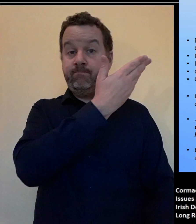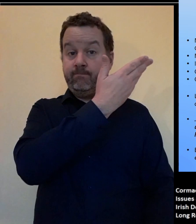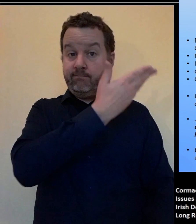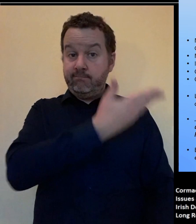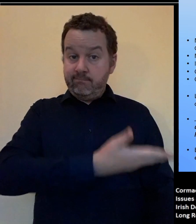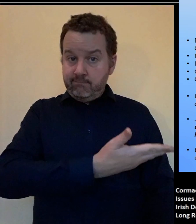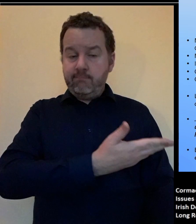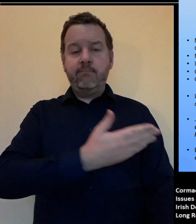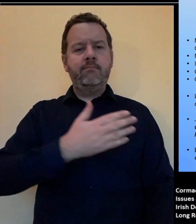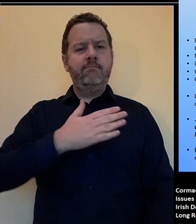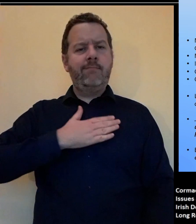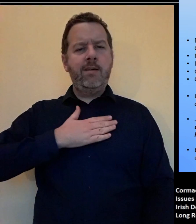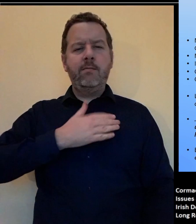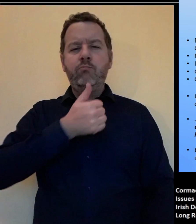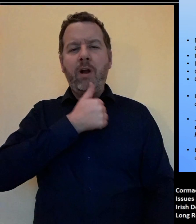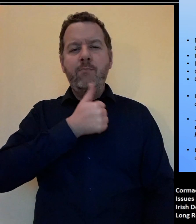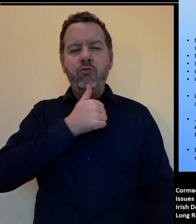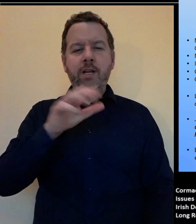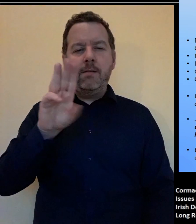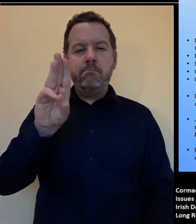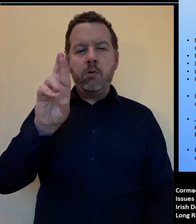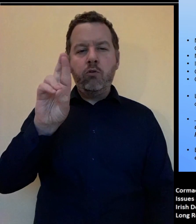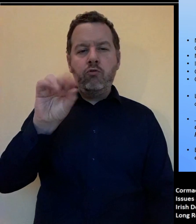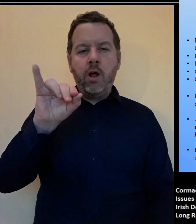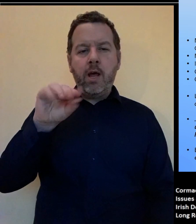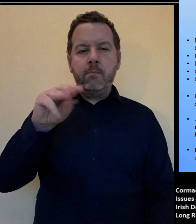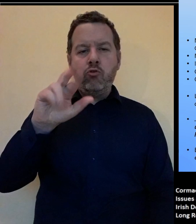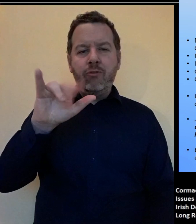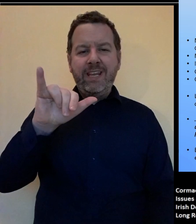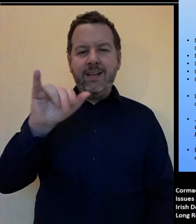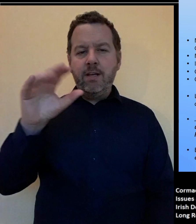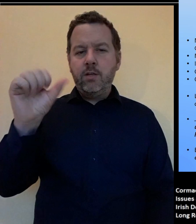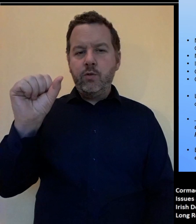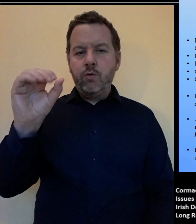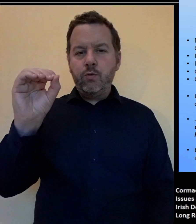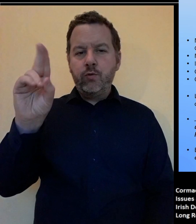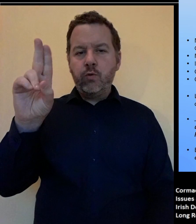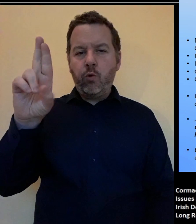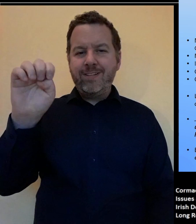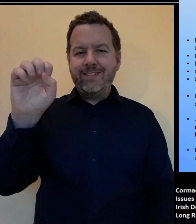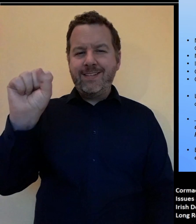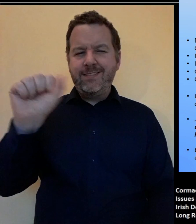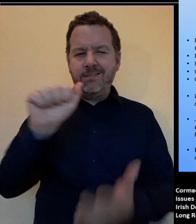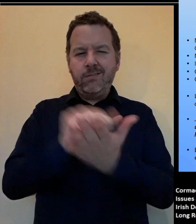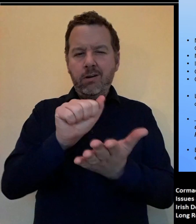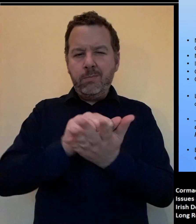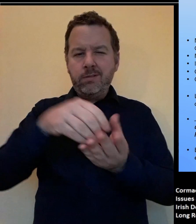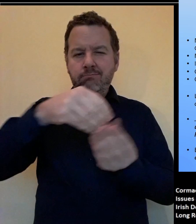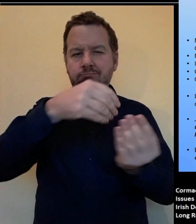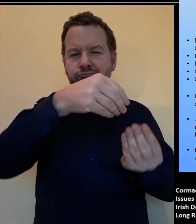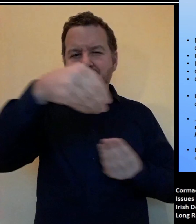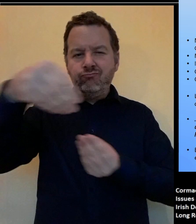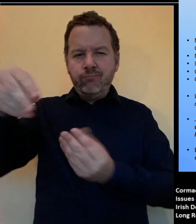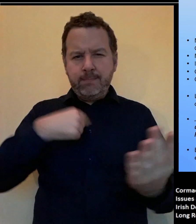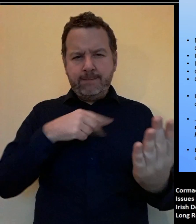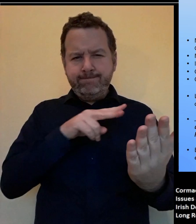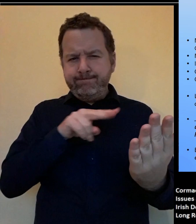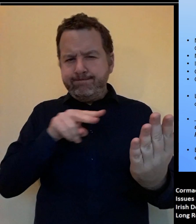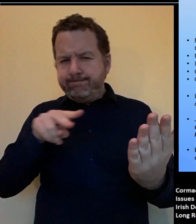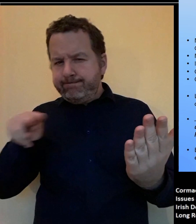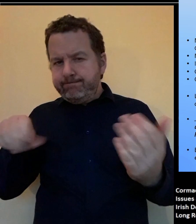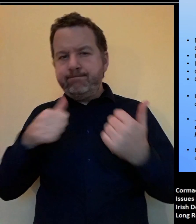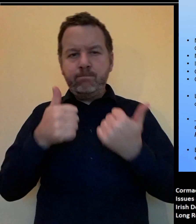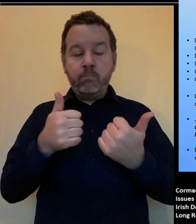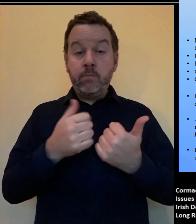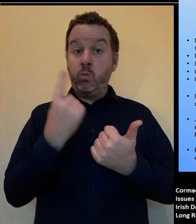These are some of the primary sources I'm examining, but one major concern is identifying the population